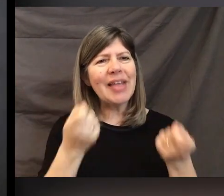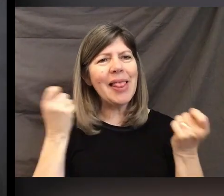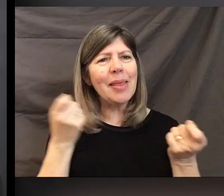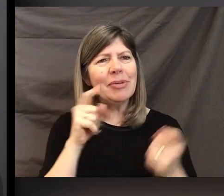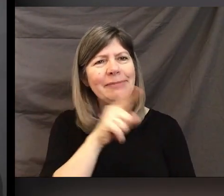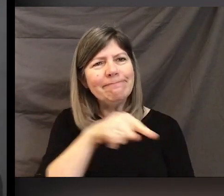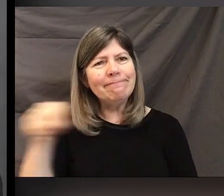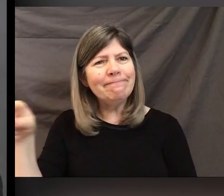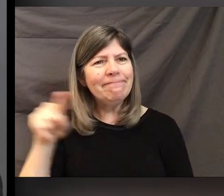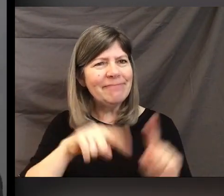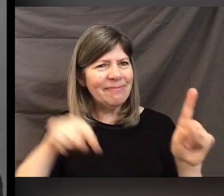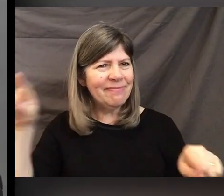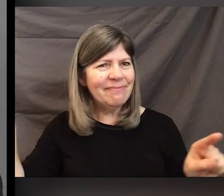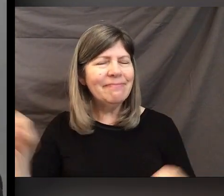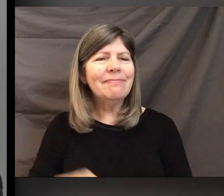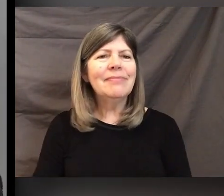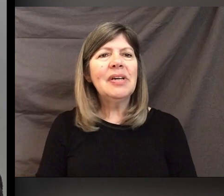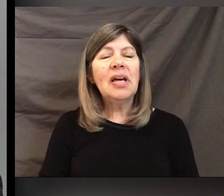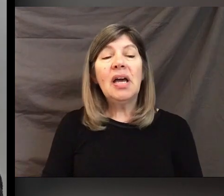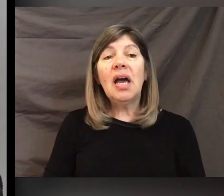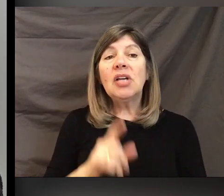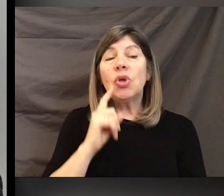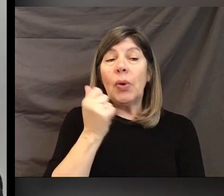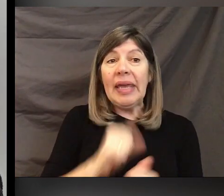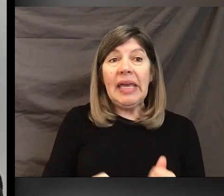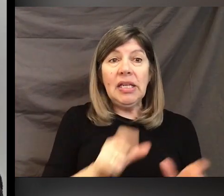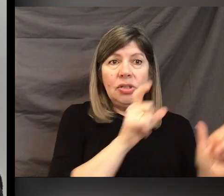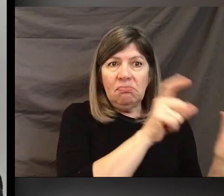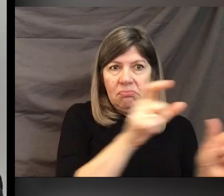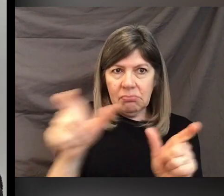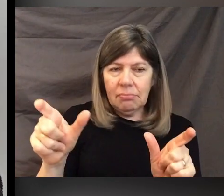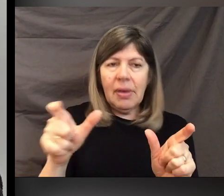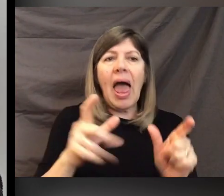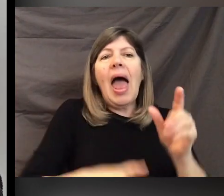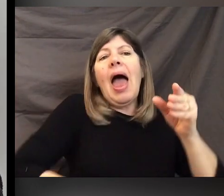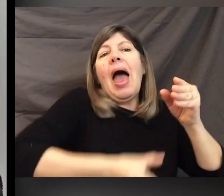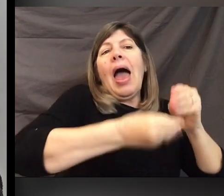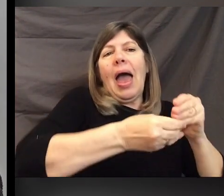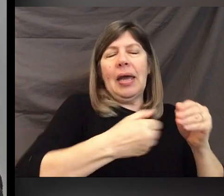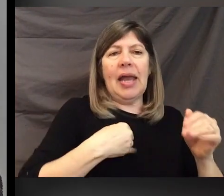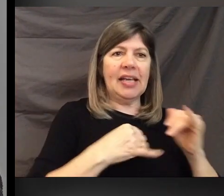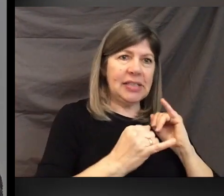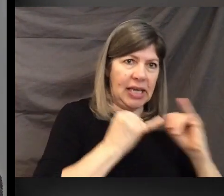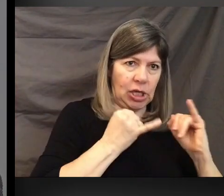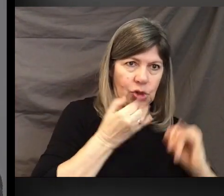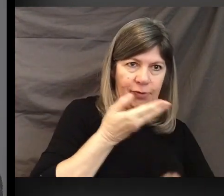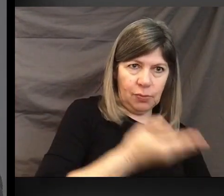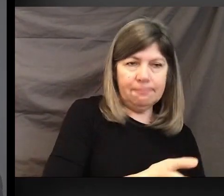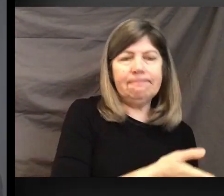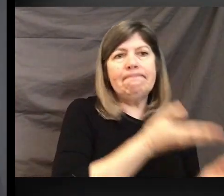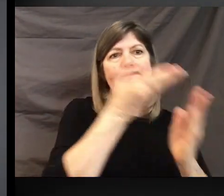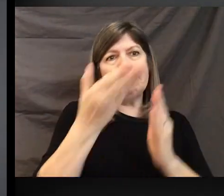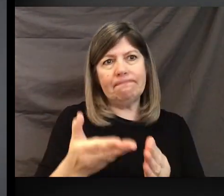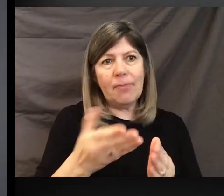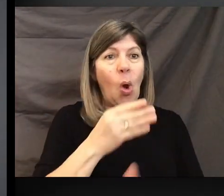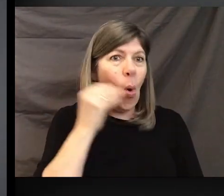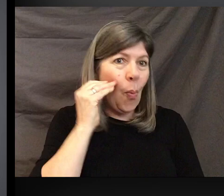For this special exhibit, each diptych is underscored either by an interview with the person in the portrait, home movies, or a song